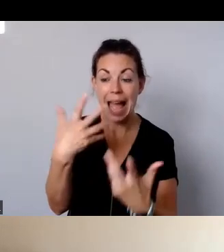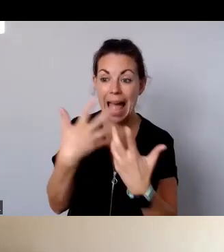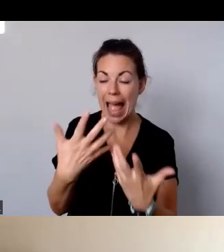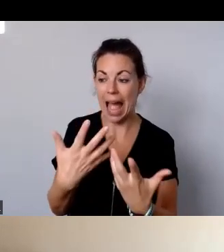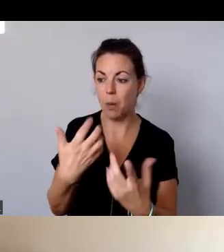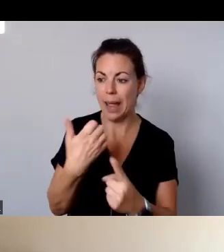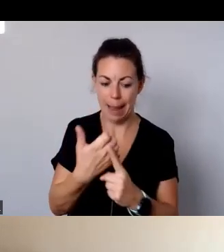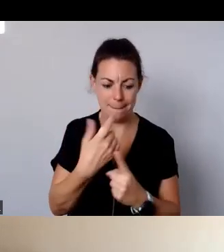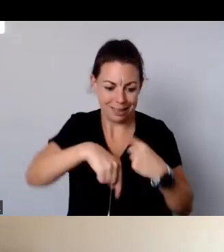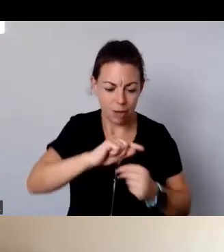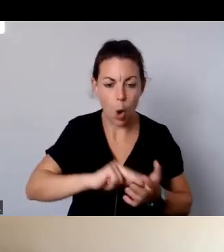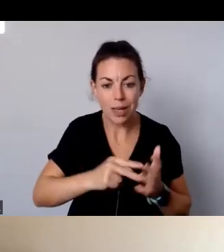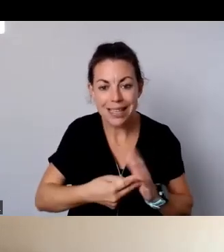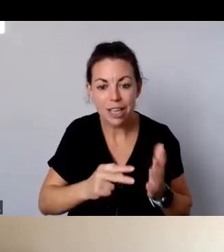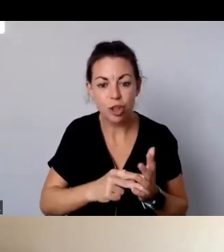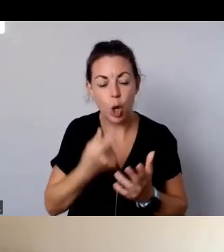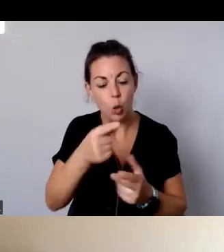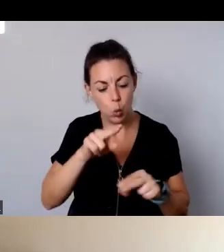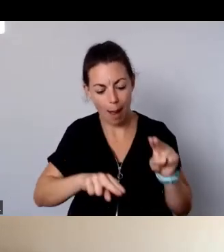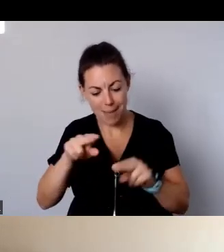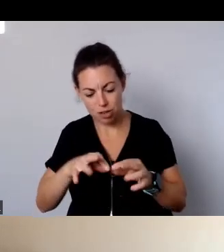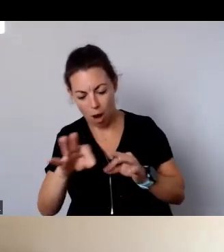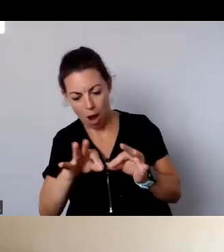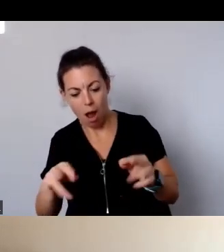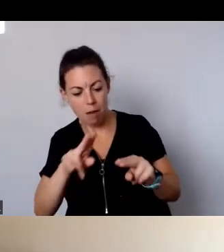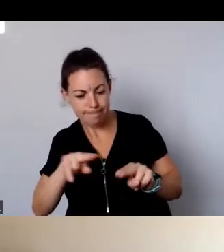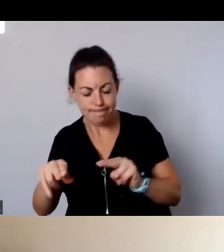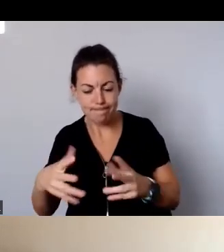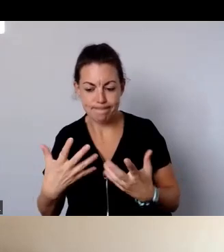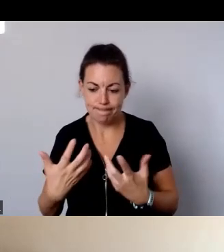and how you measured it. If we take the example that is on the screen